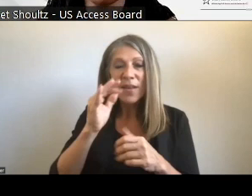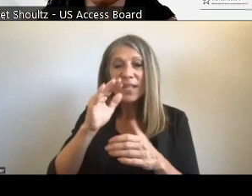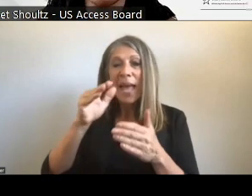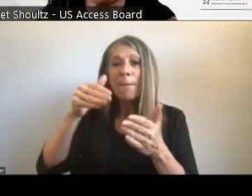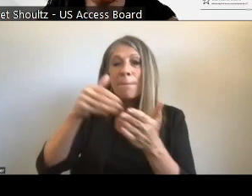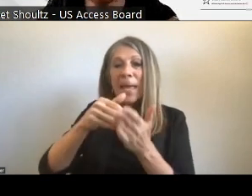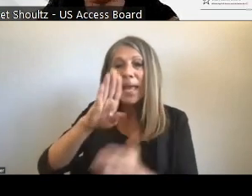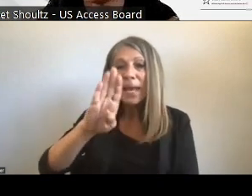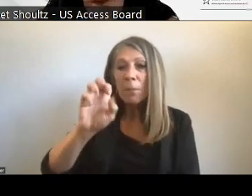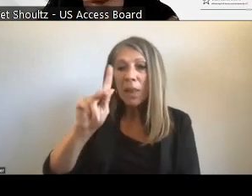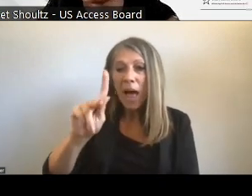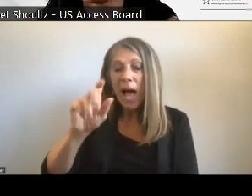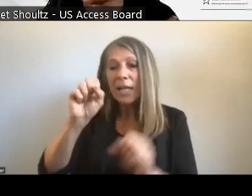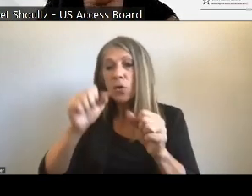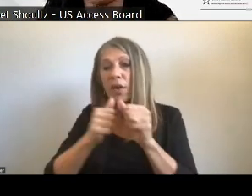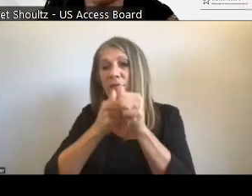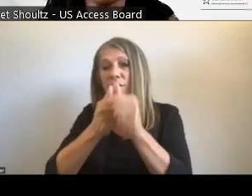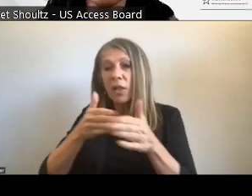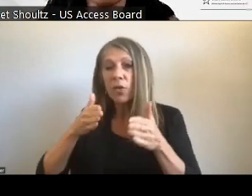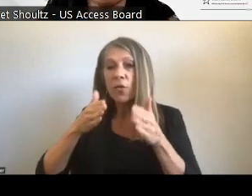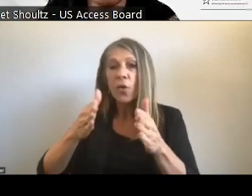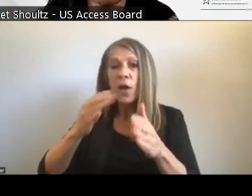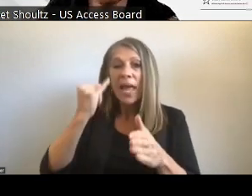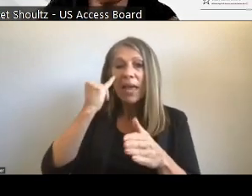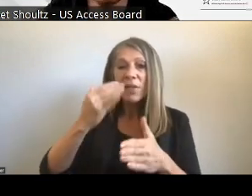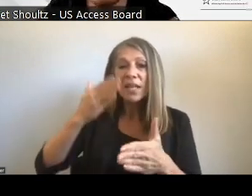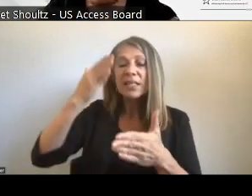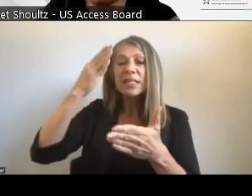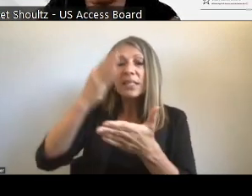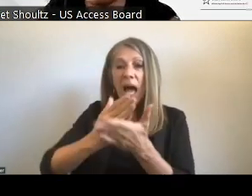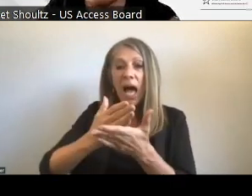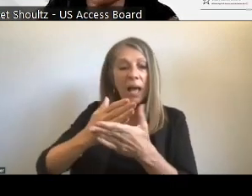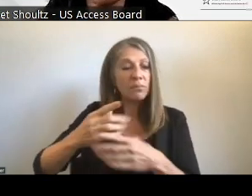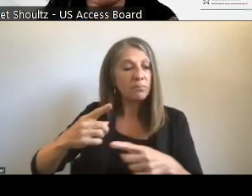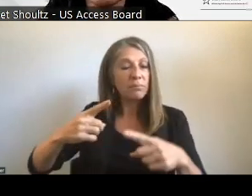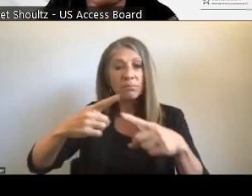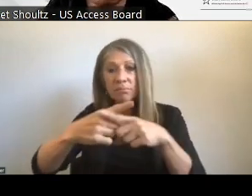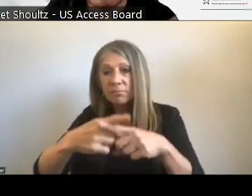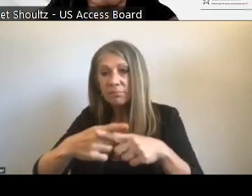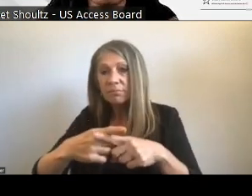grade of the road; if it set as top controlled intersection, you're looking at two percent max